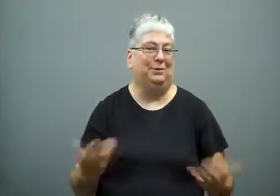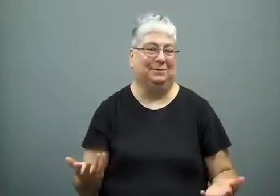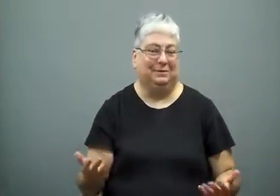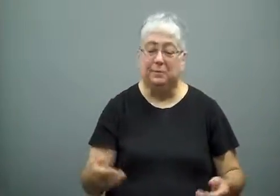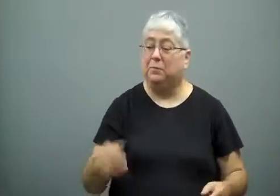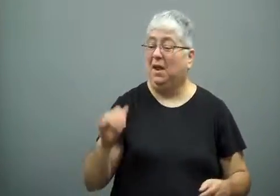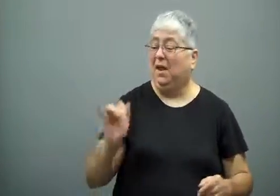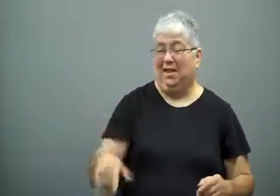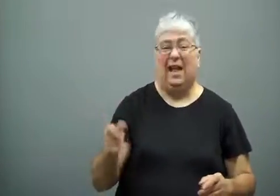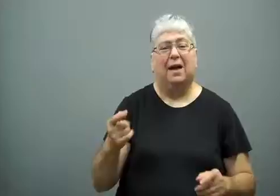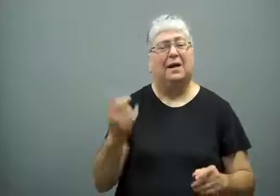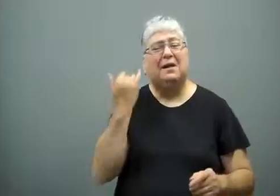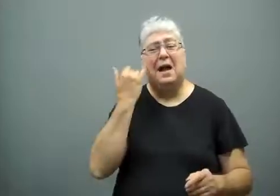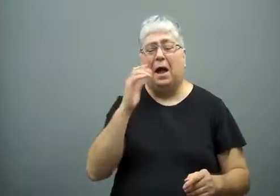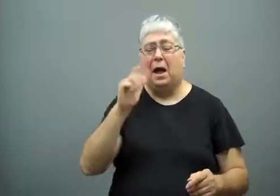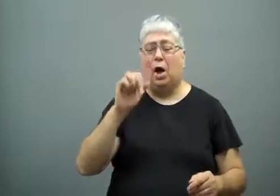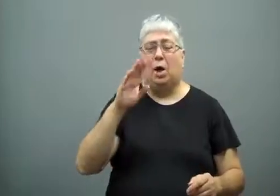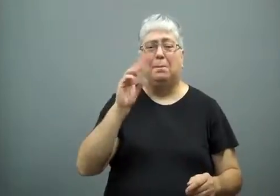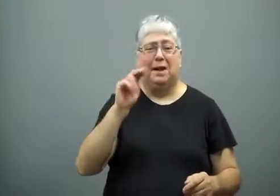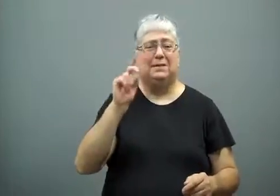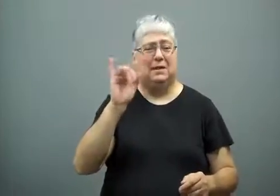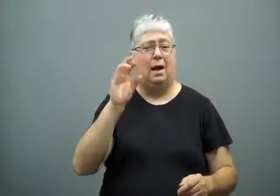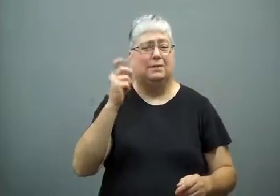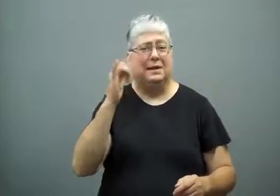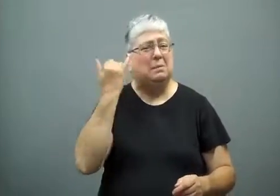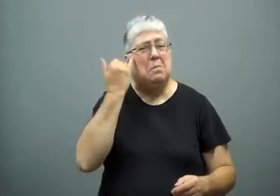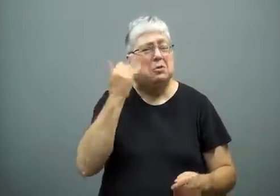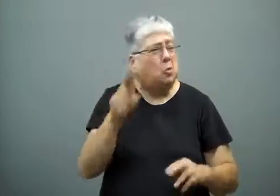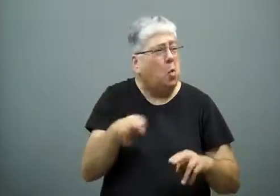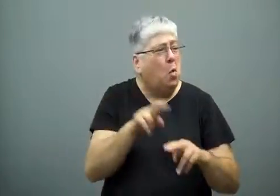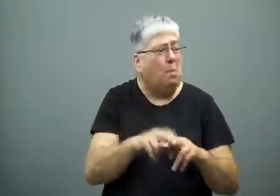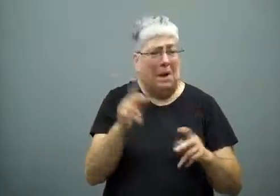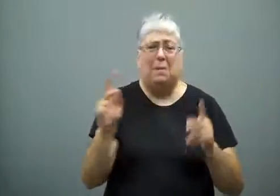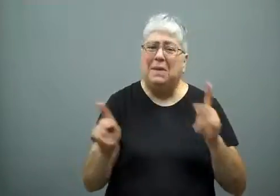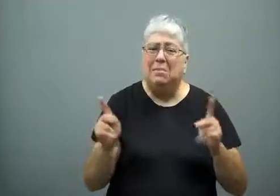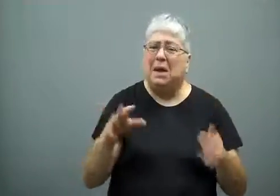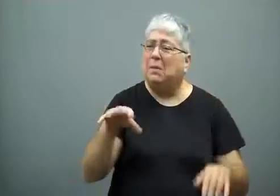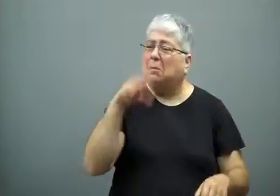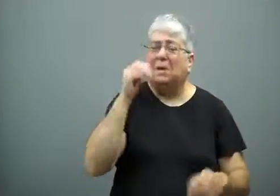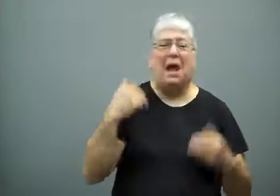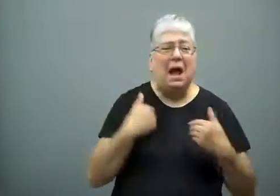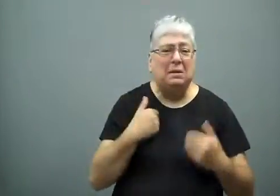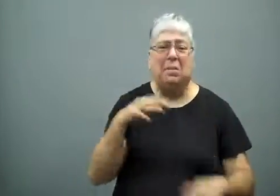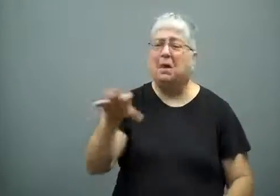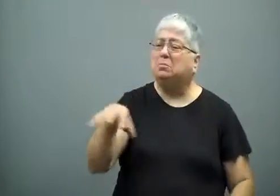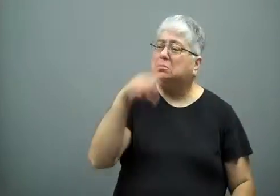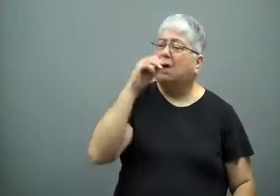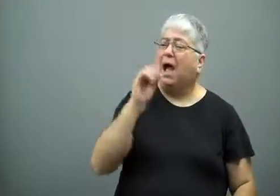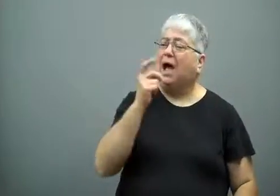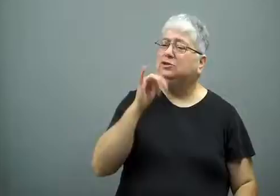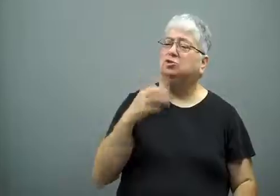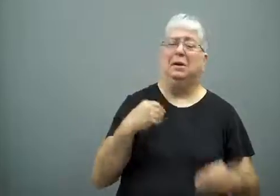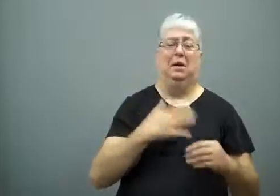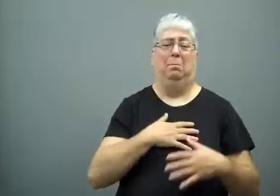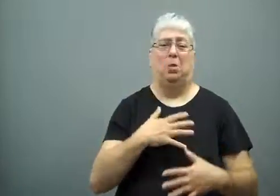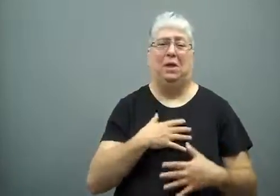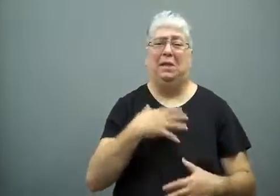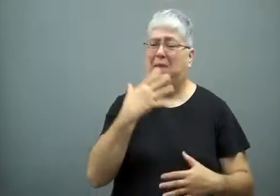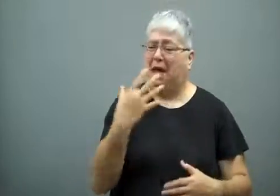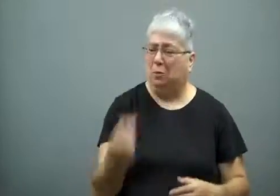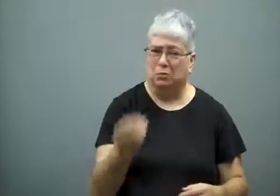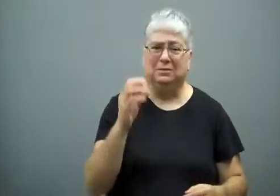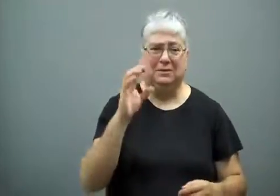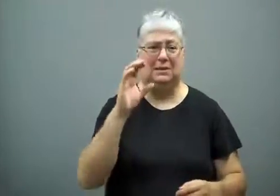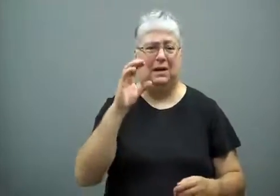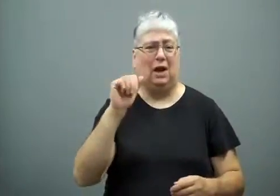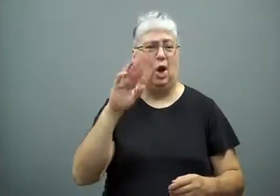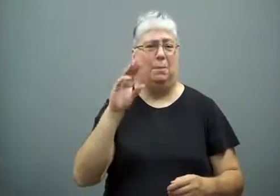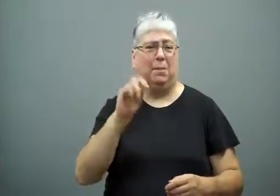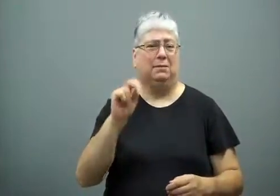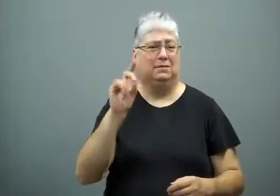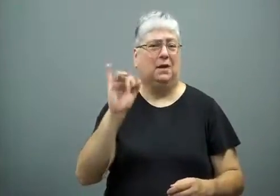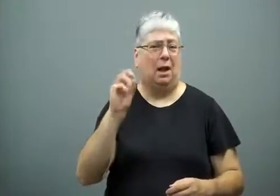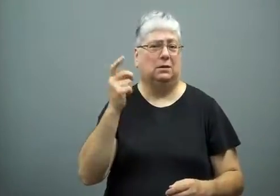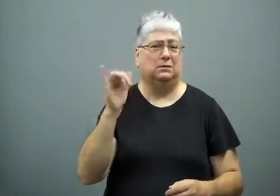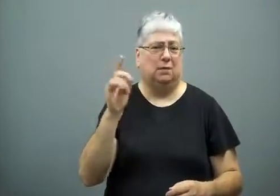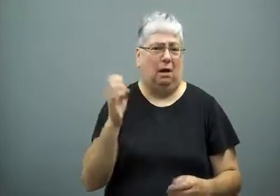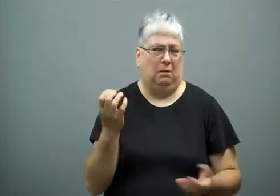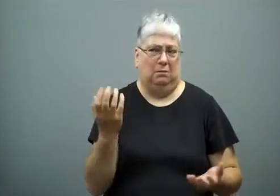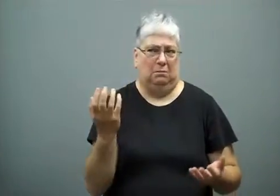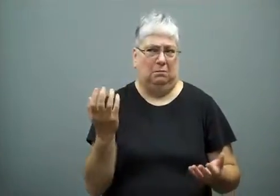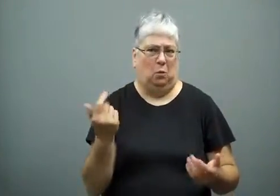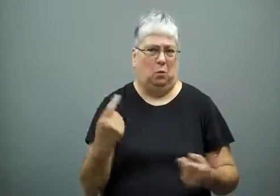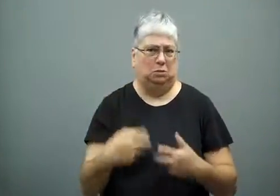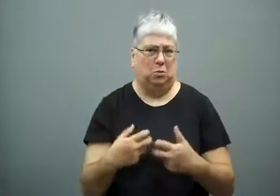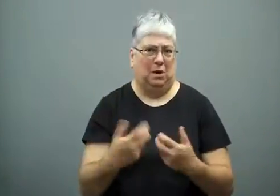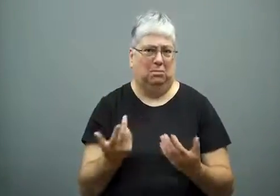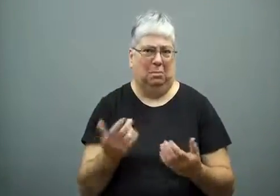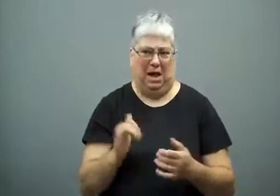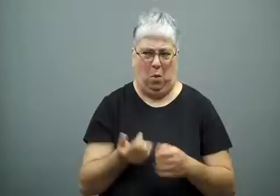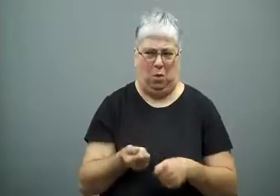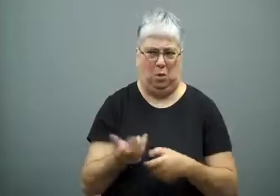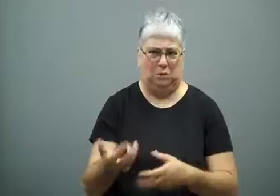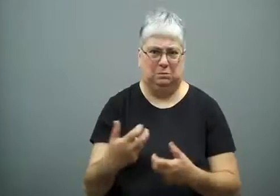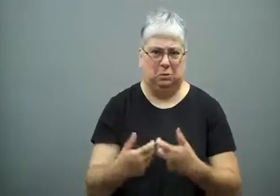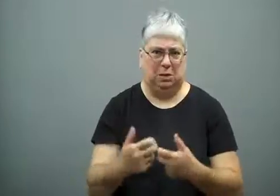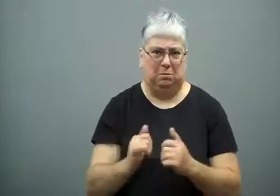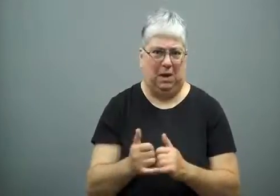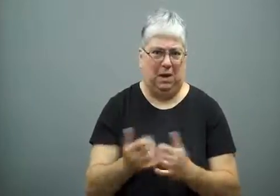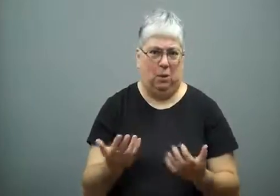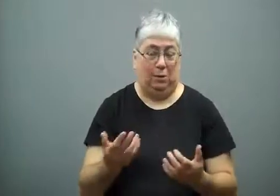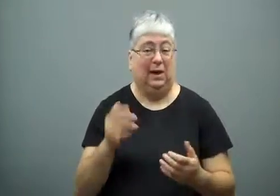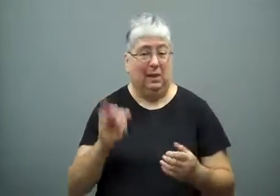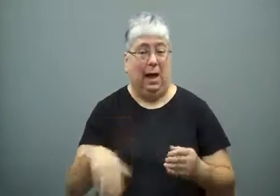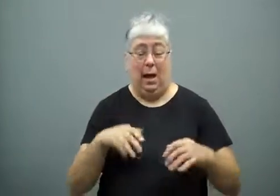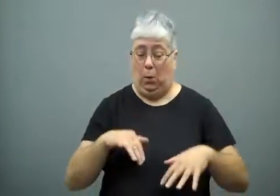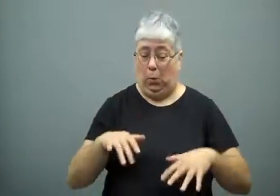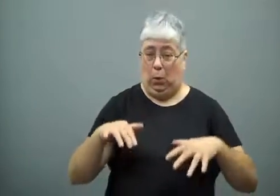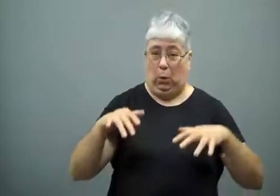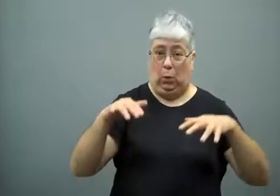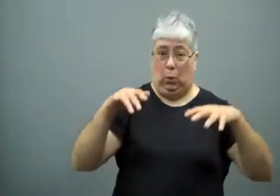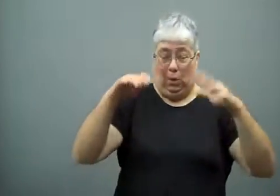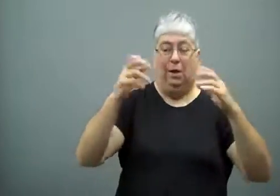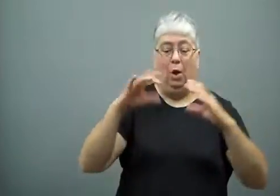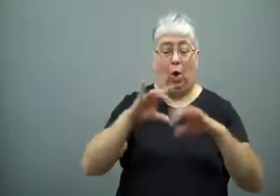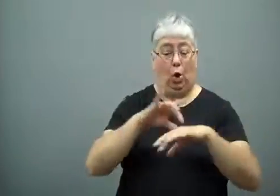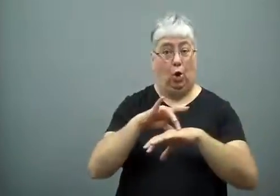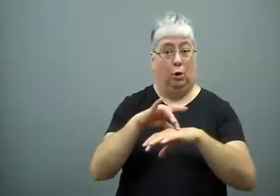Carbon dioxide is a normal byproduct of people and animals breathing.